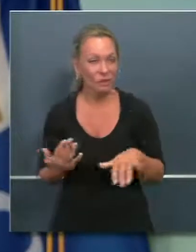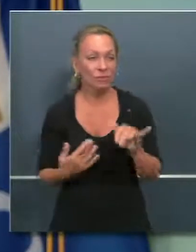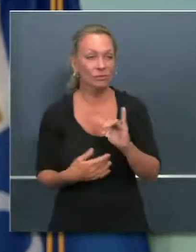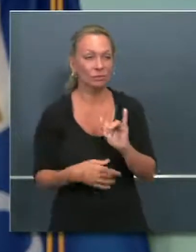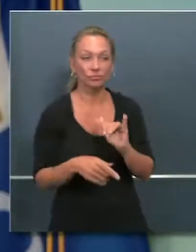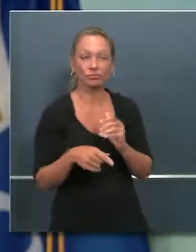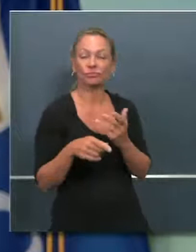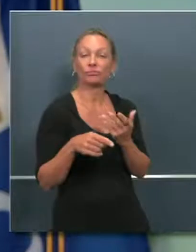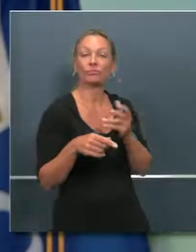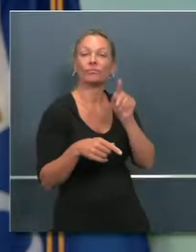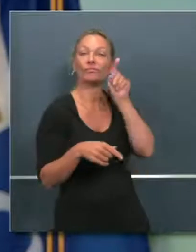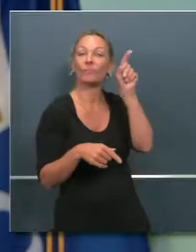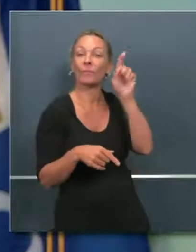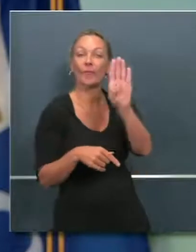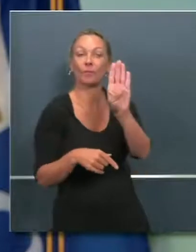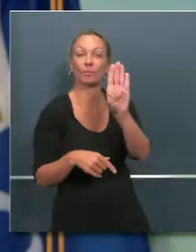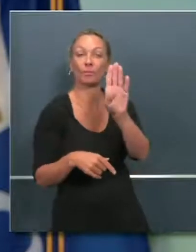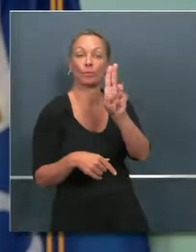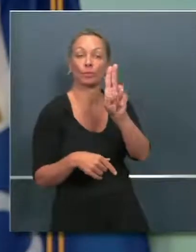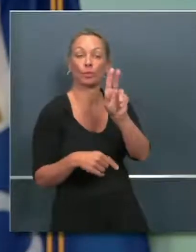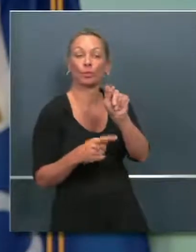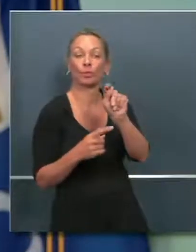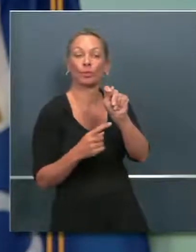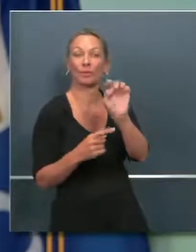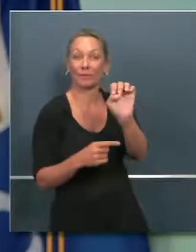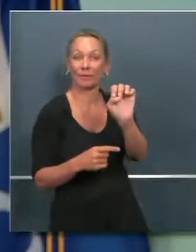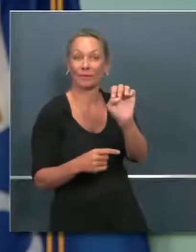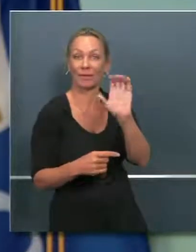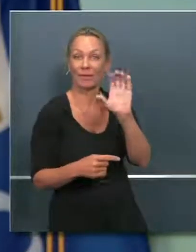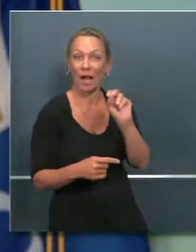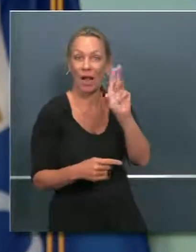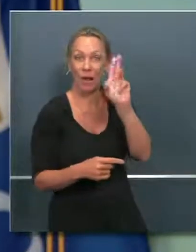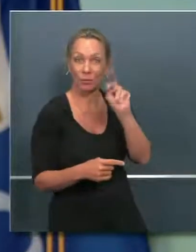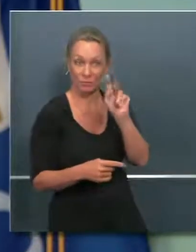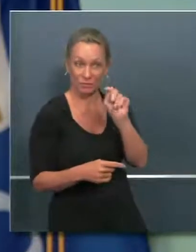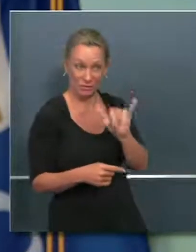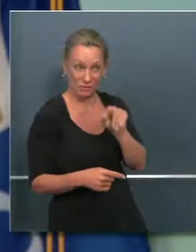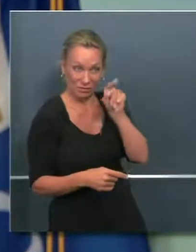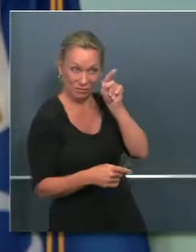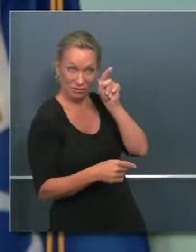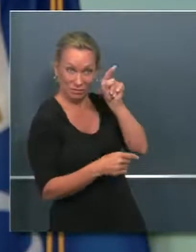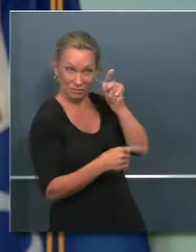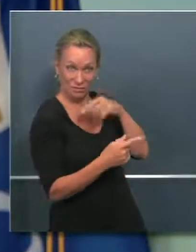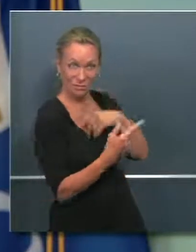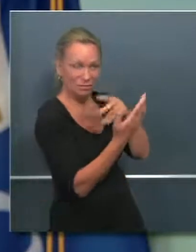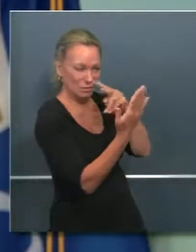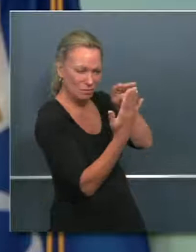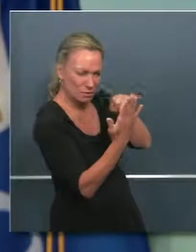clear through the attestation process that we will allow counties to move forward on their own